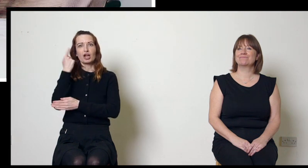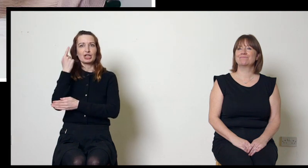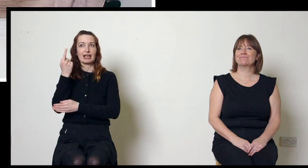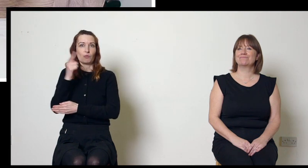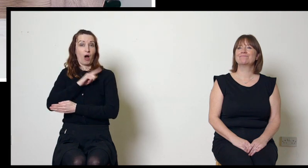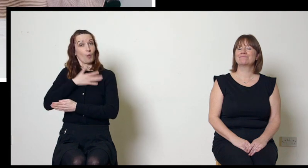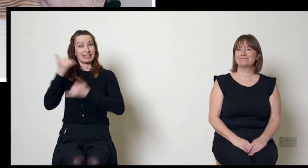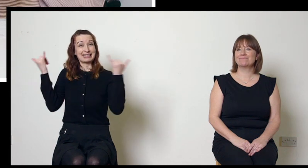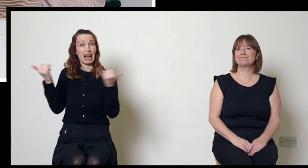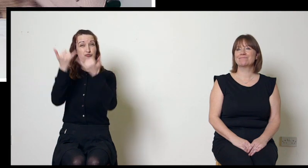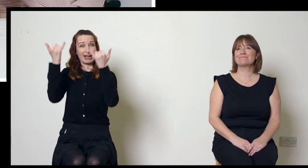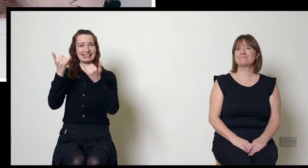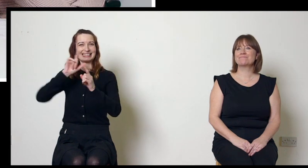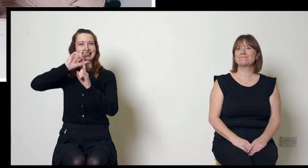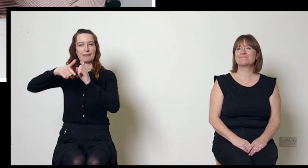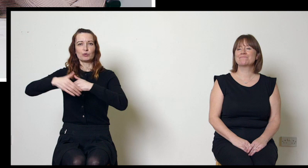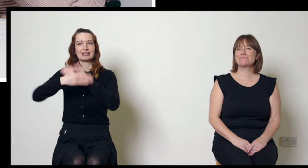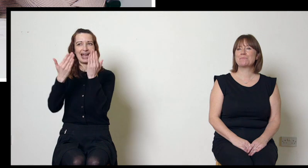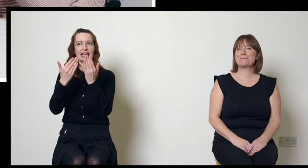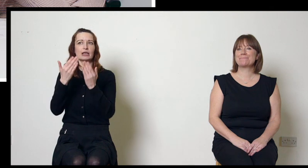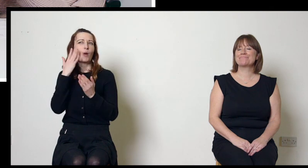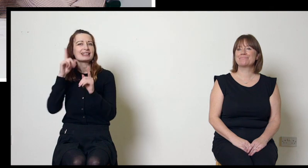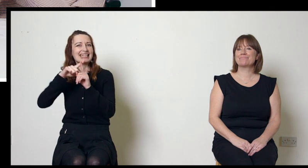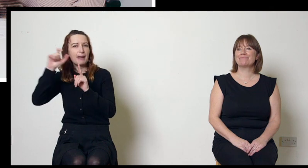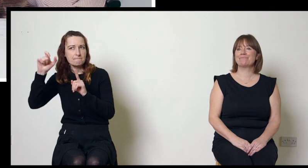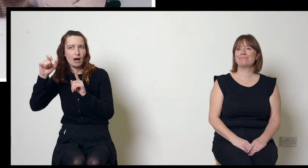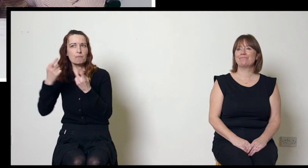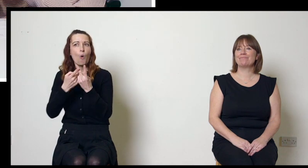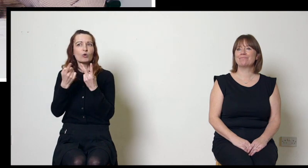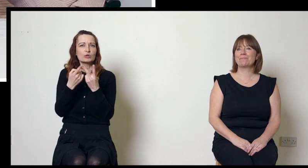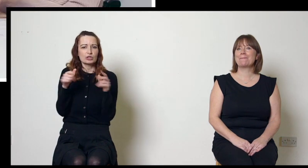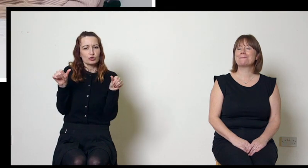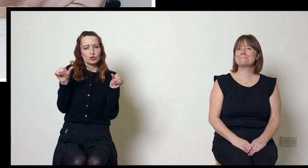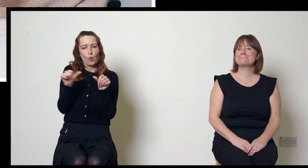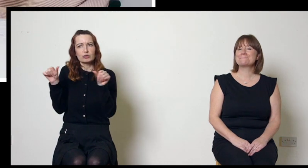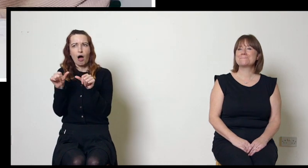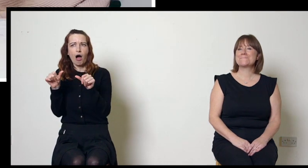But we also did some micro commissions. Keely, tell me about those micro commissions. Yeah, it's interesting.